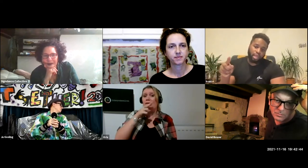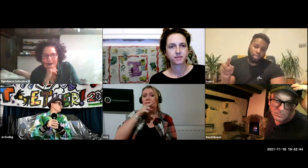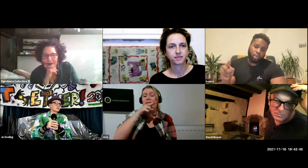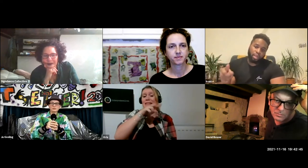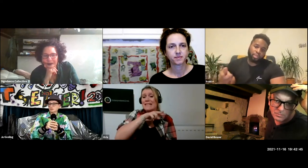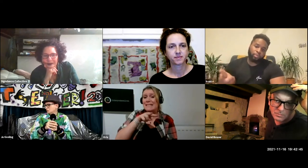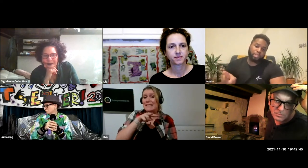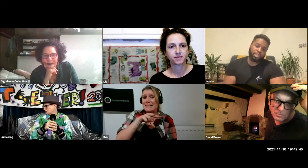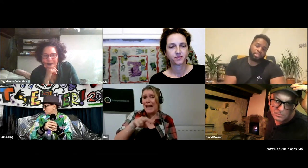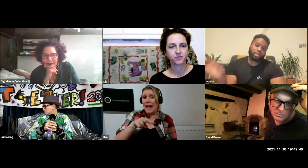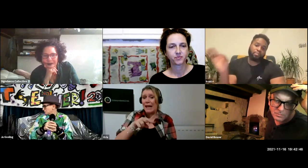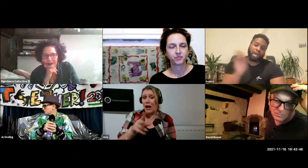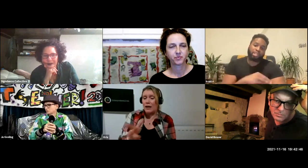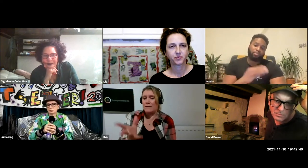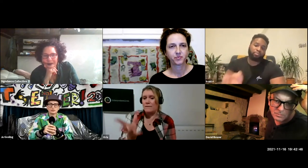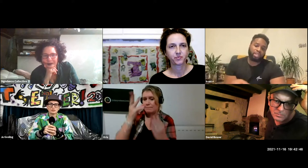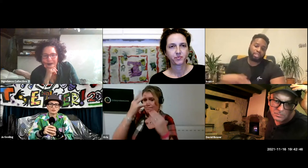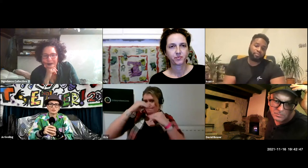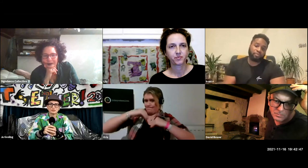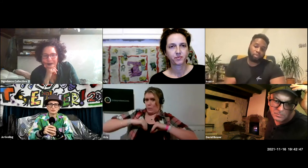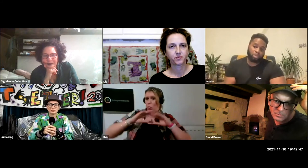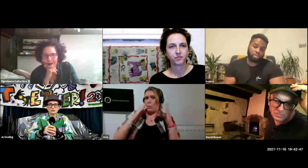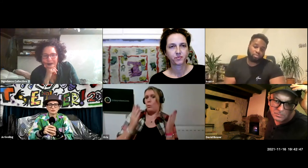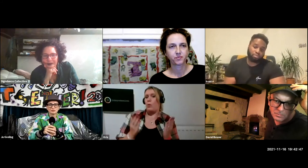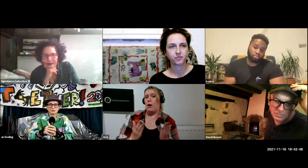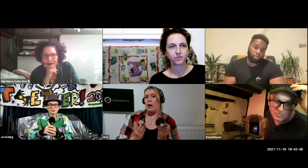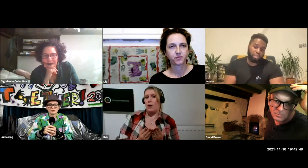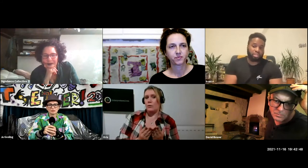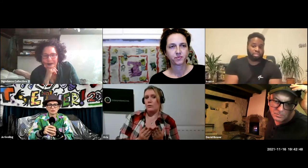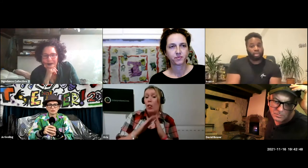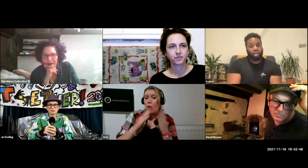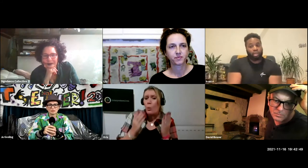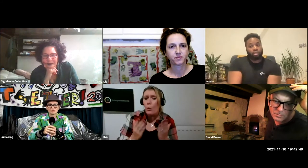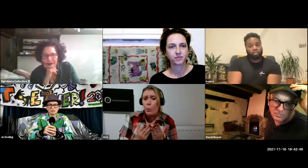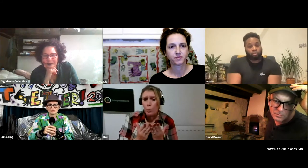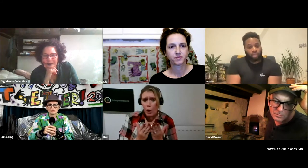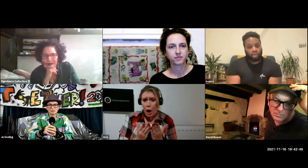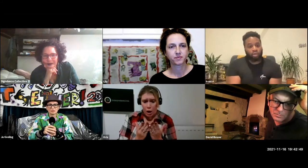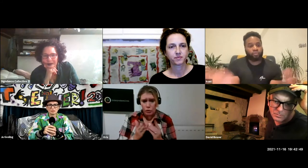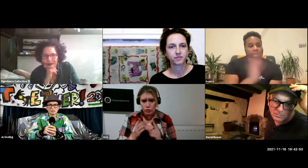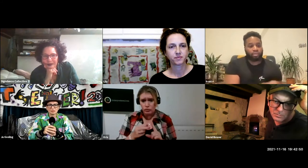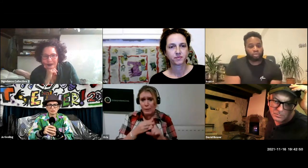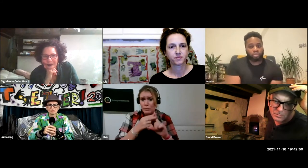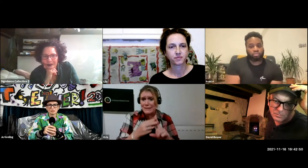and you mean so much to us.